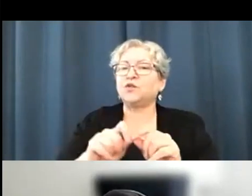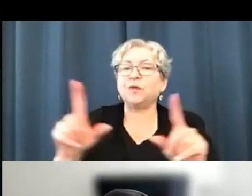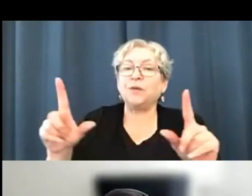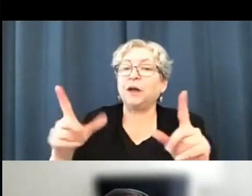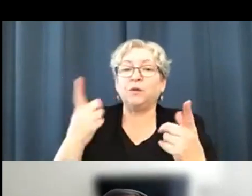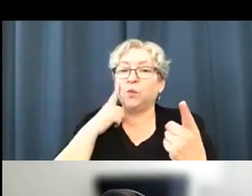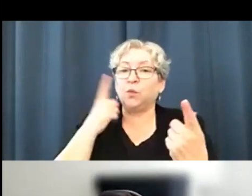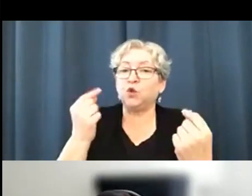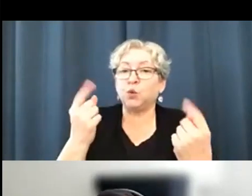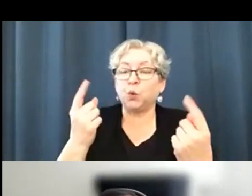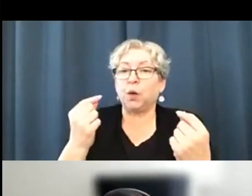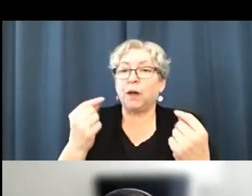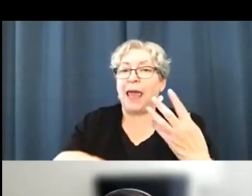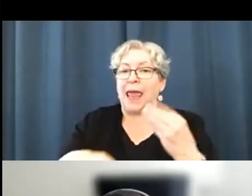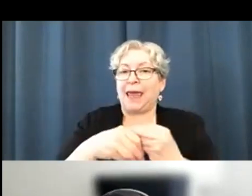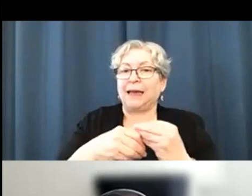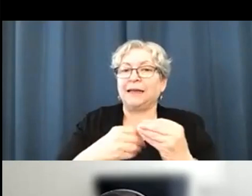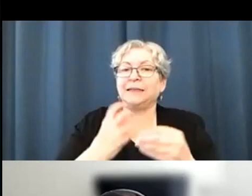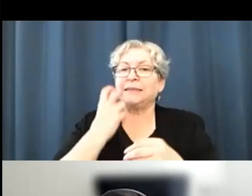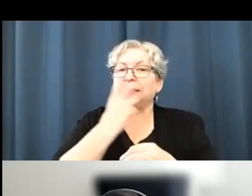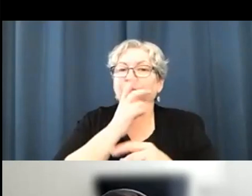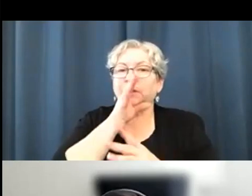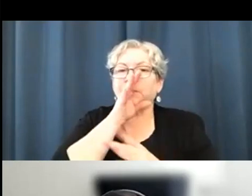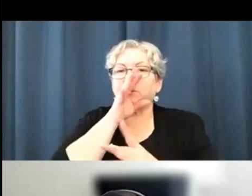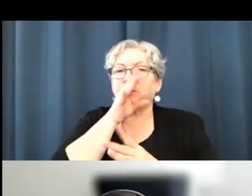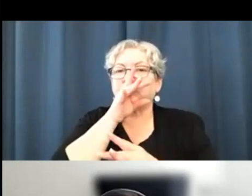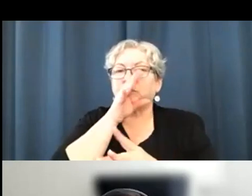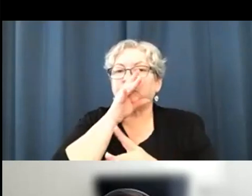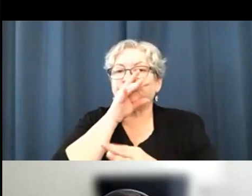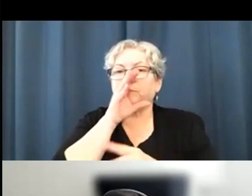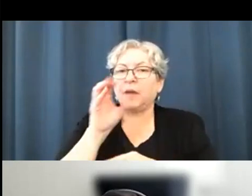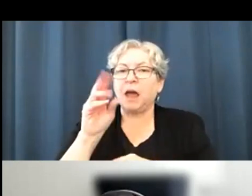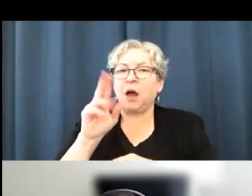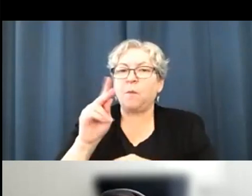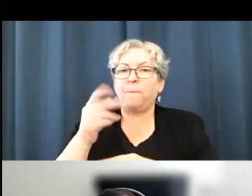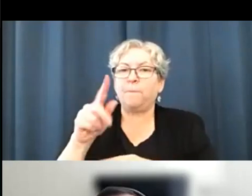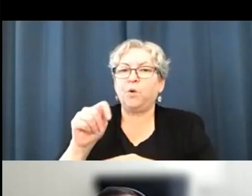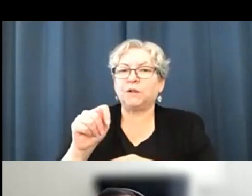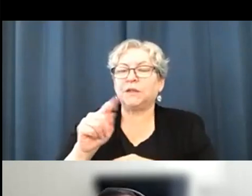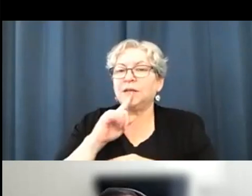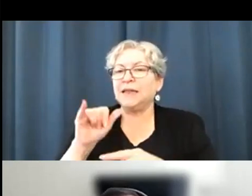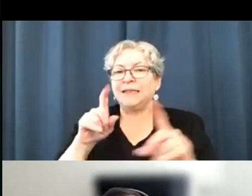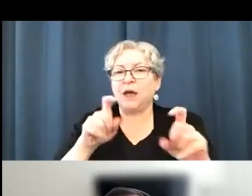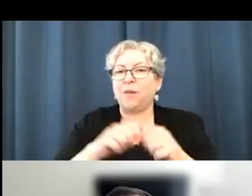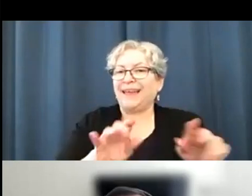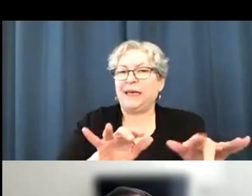is adding on speech output as well. So, it's just like testing with the keyboard.